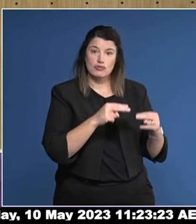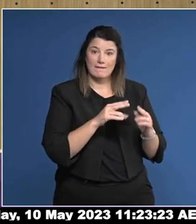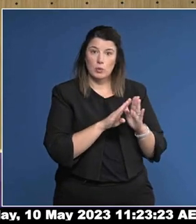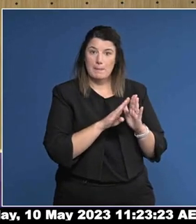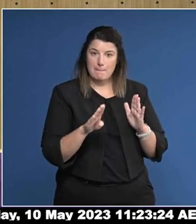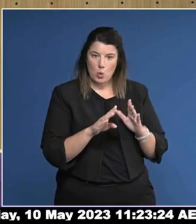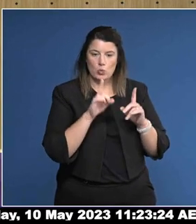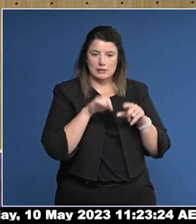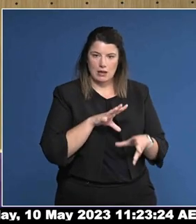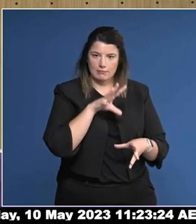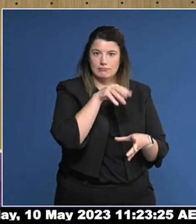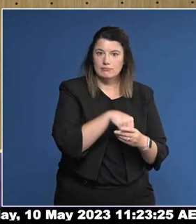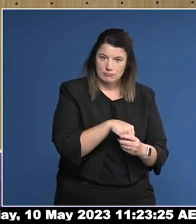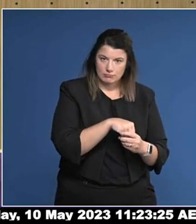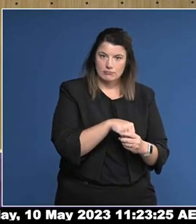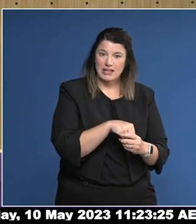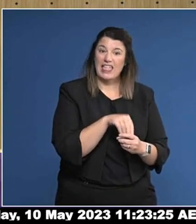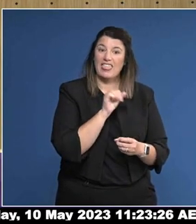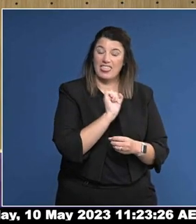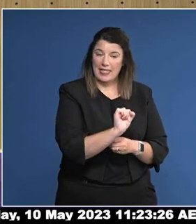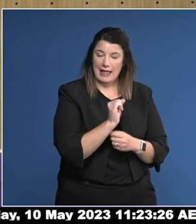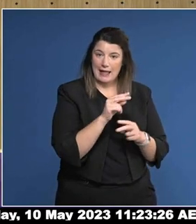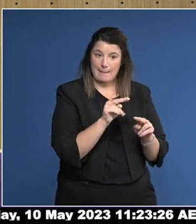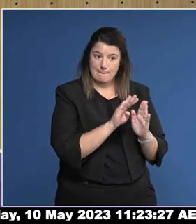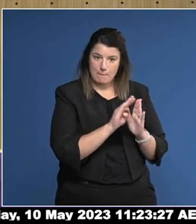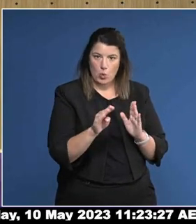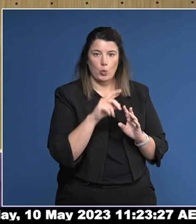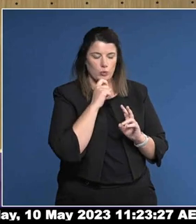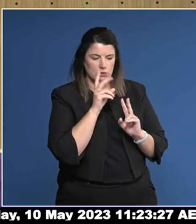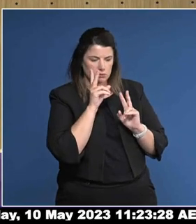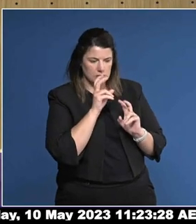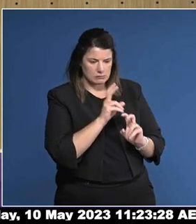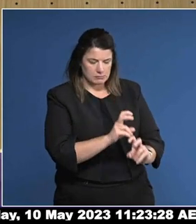And it was anticipated that that board would undertake a parallel